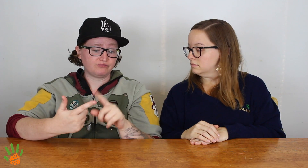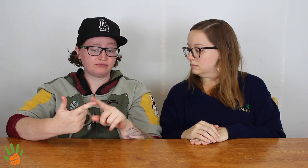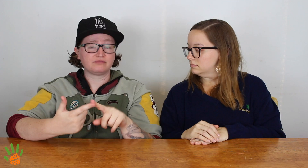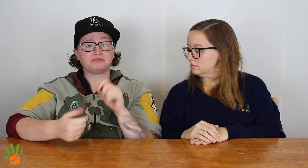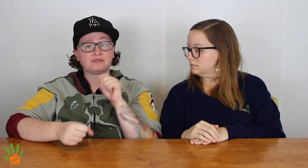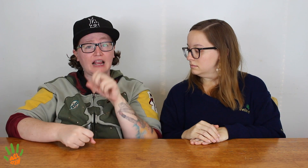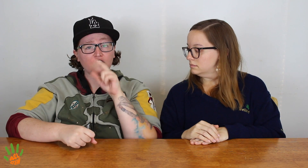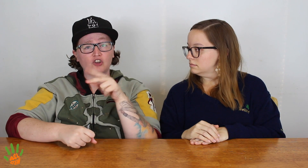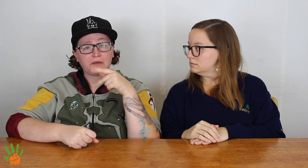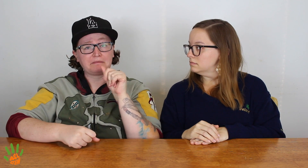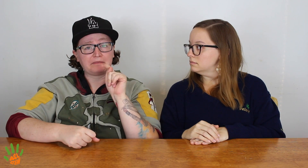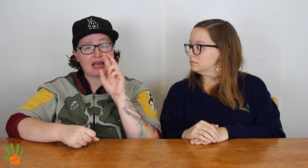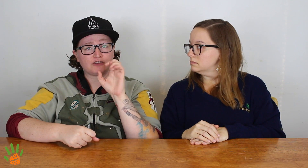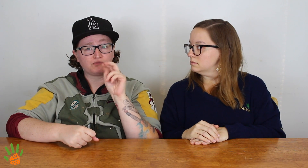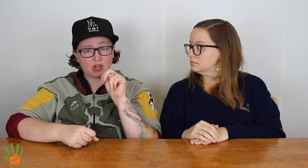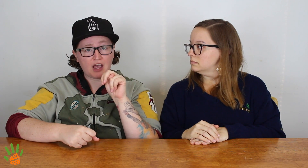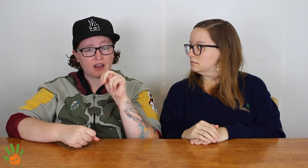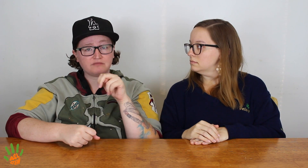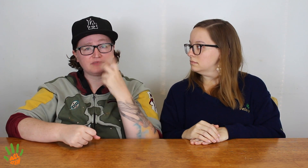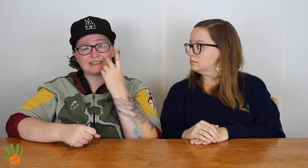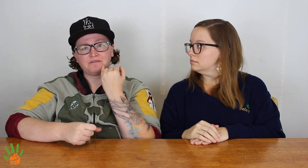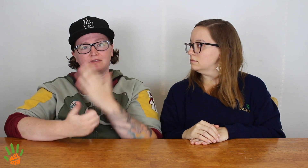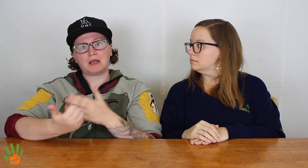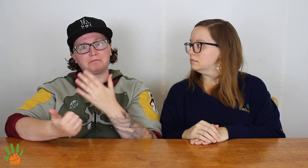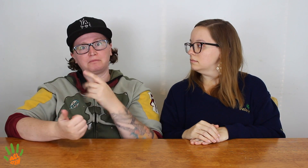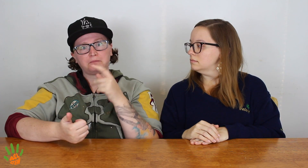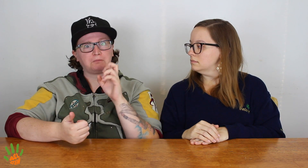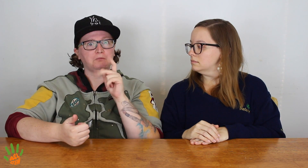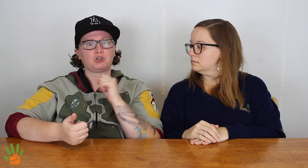Also, you can look at our Patreon page and see some